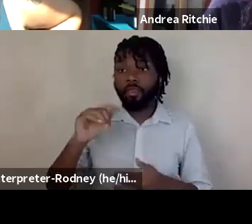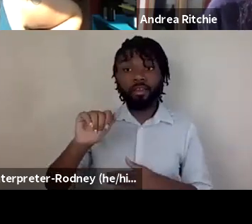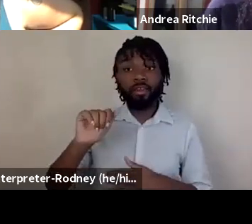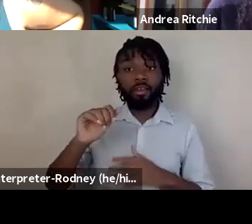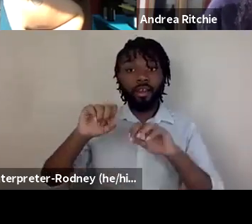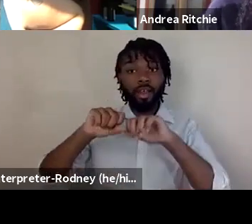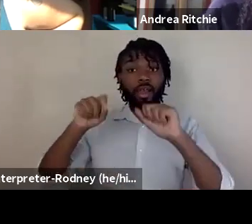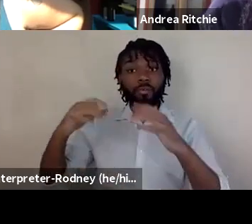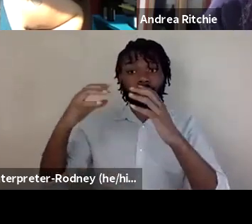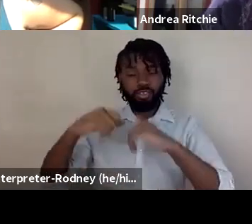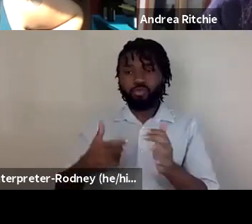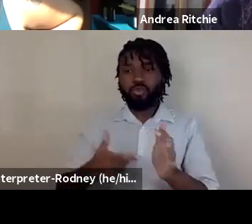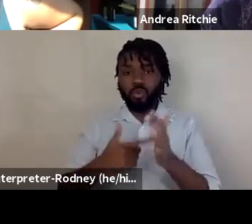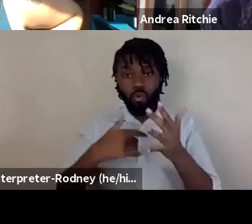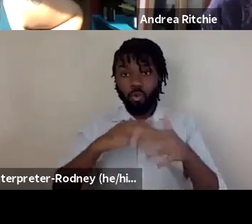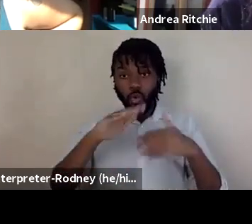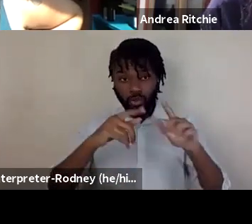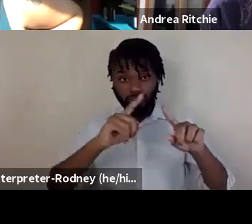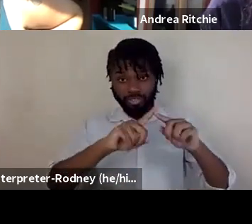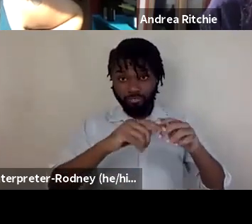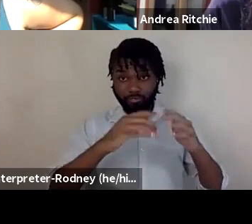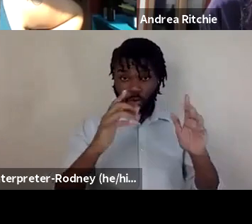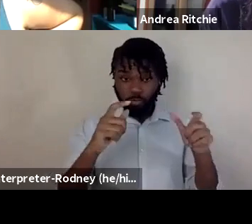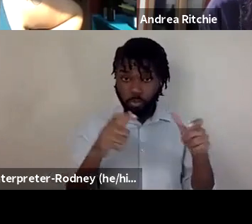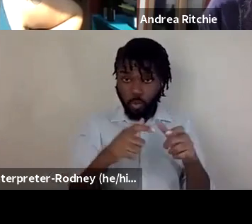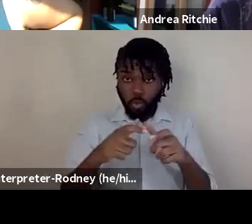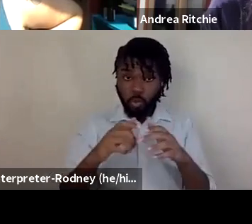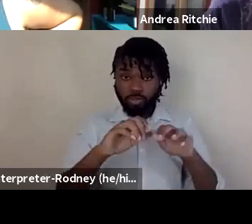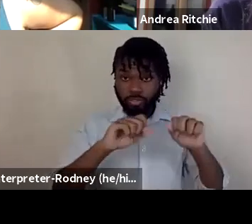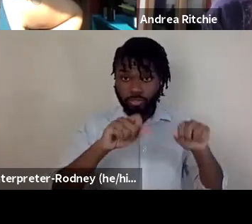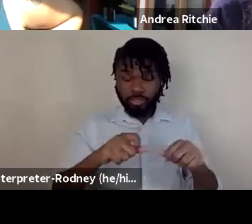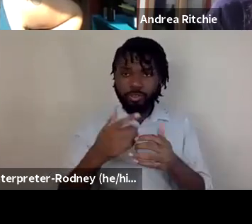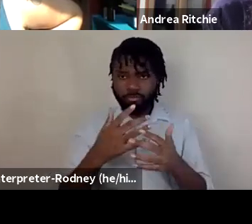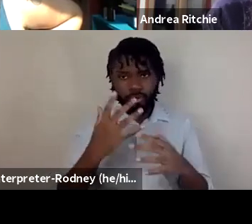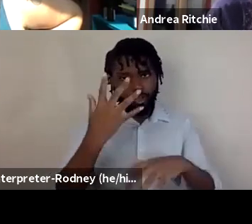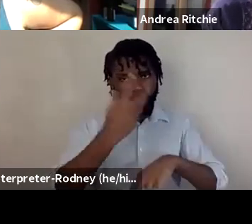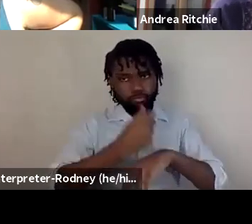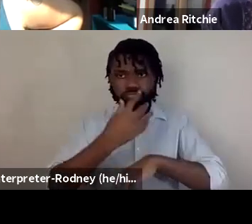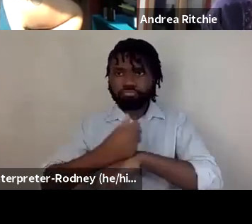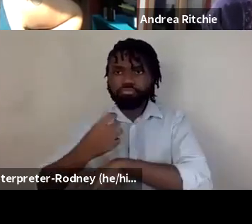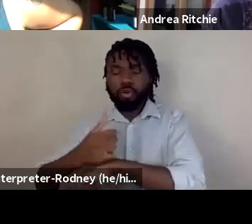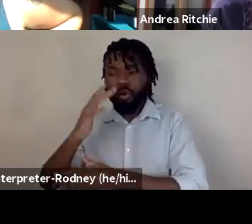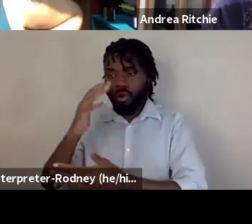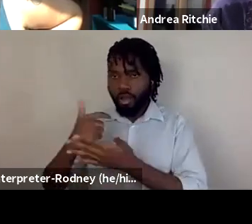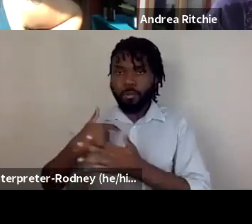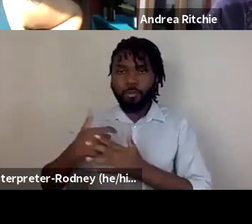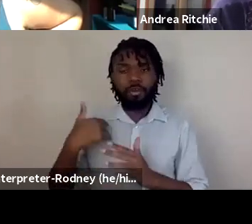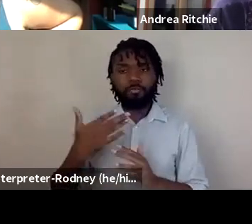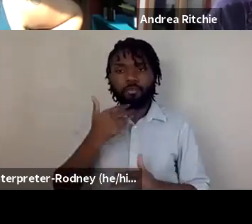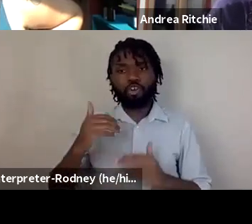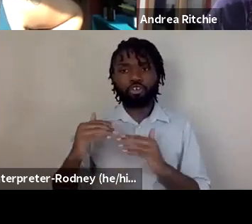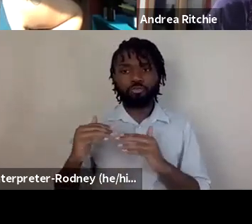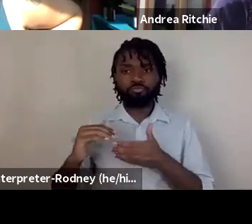in order to be able to get to a place of collective care in the ways that people have been describing.